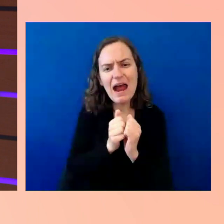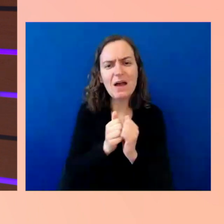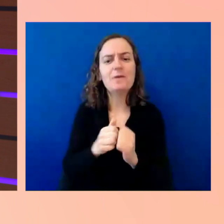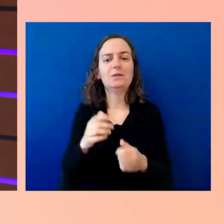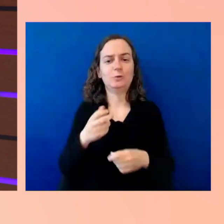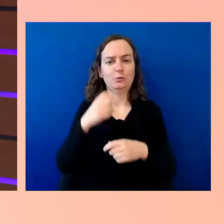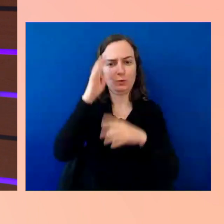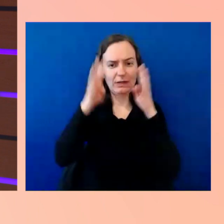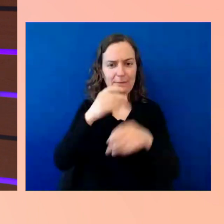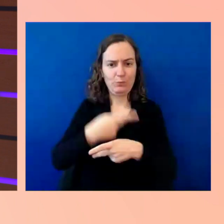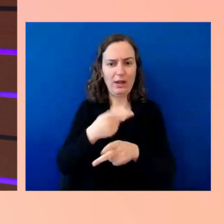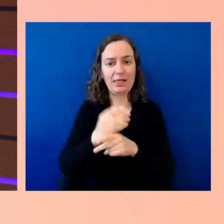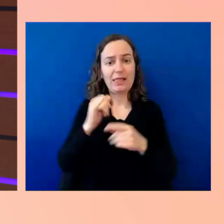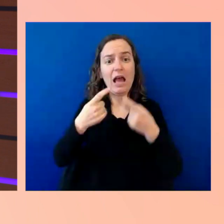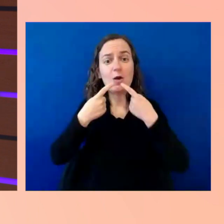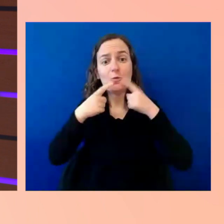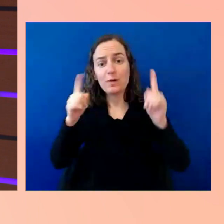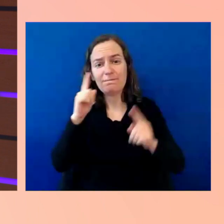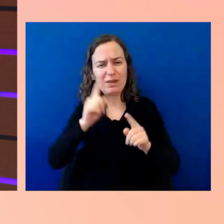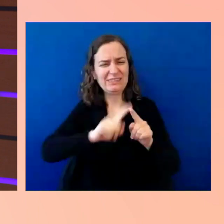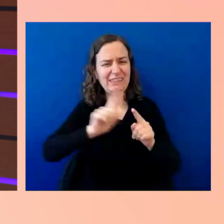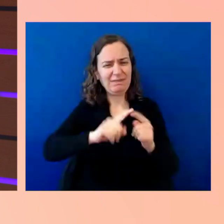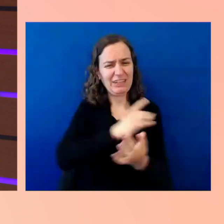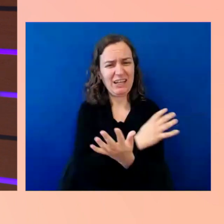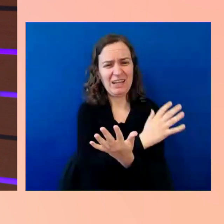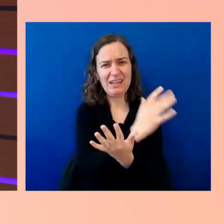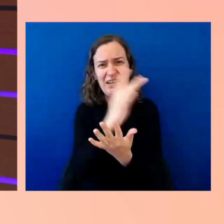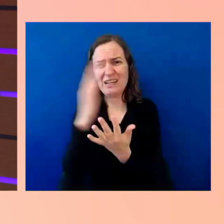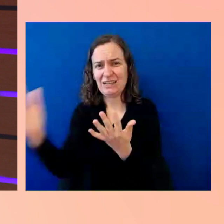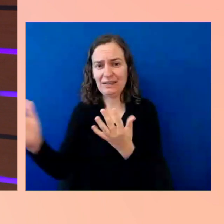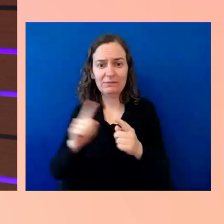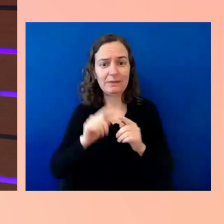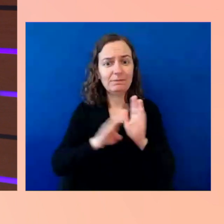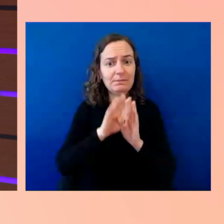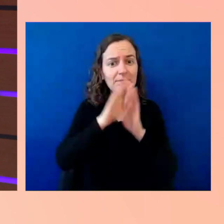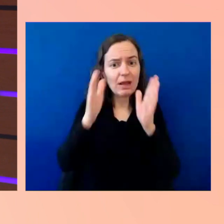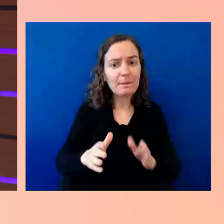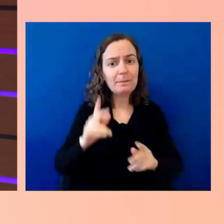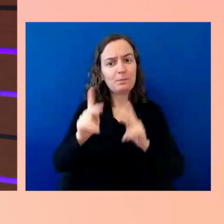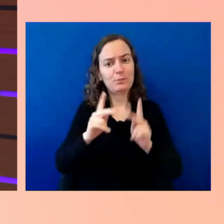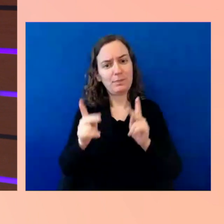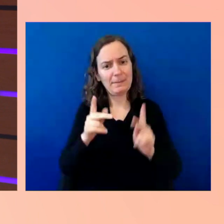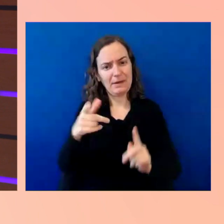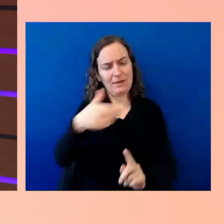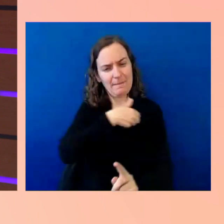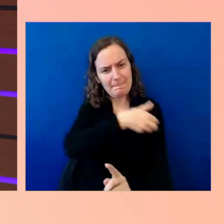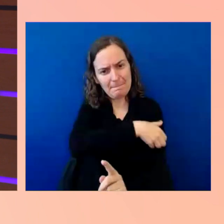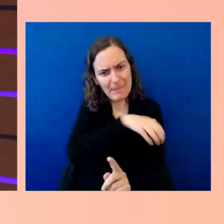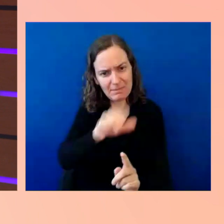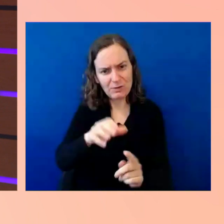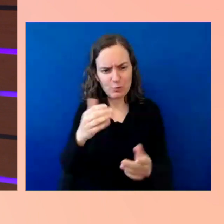and to put people power behind new ideas so that the next generation of engineering teams